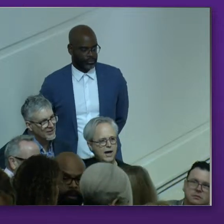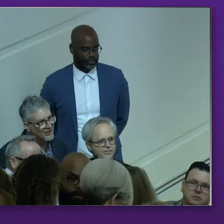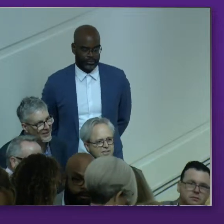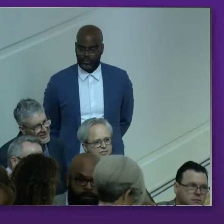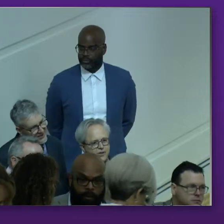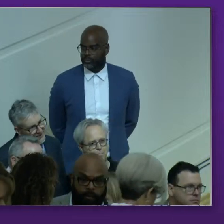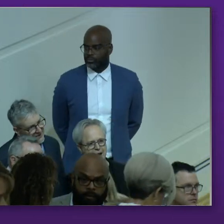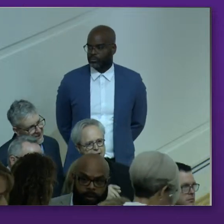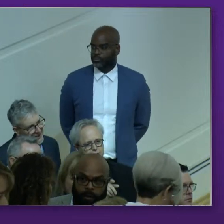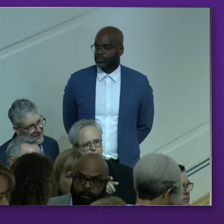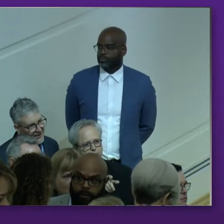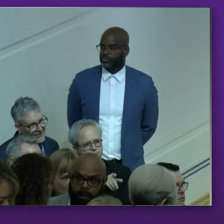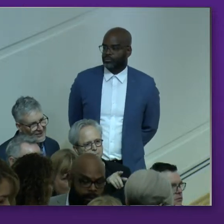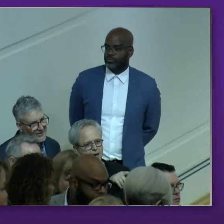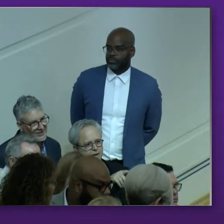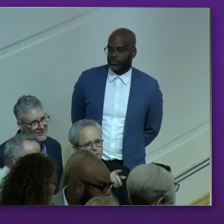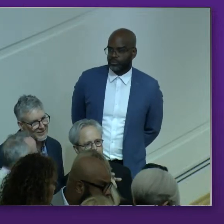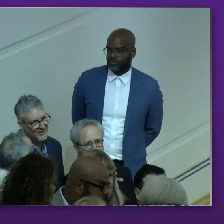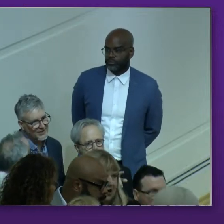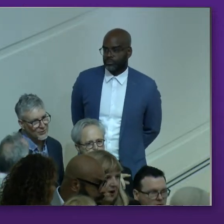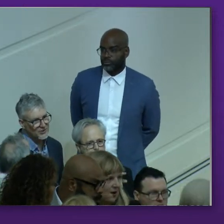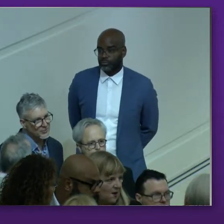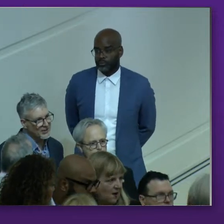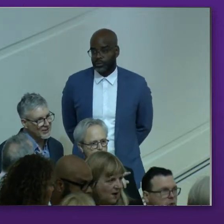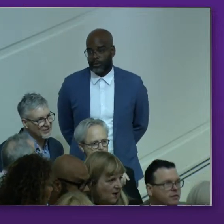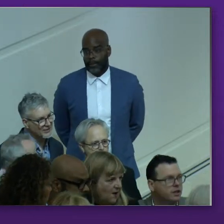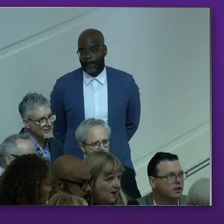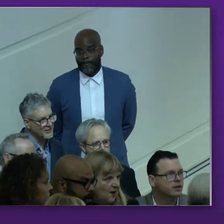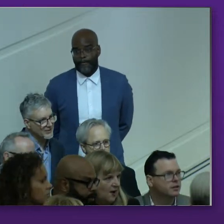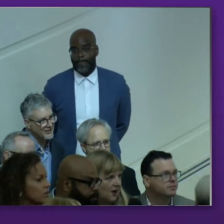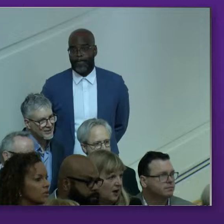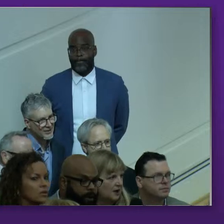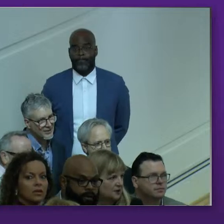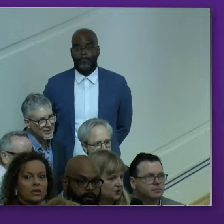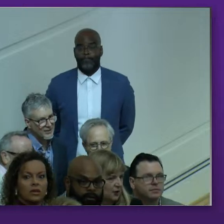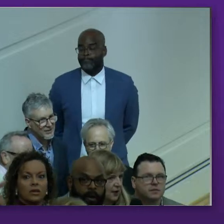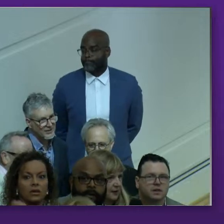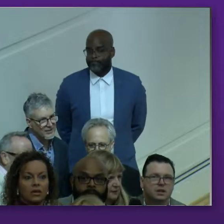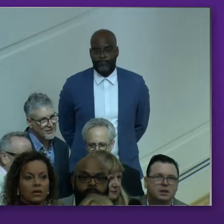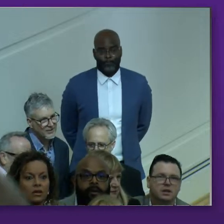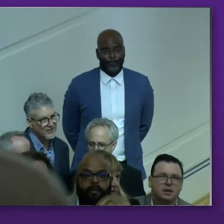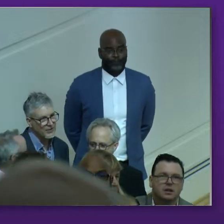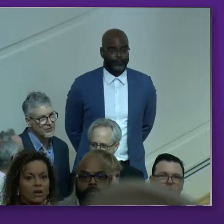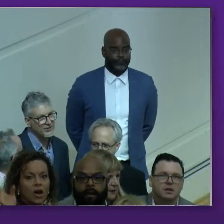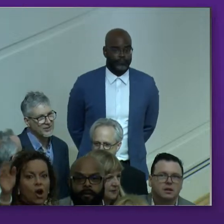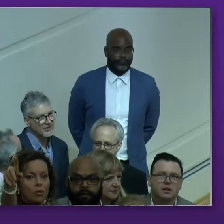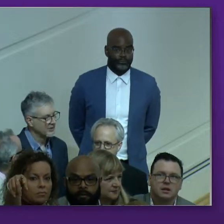EXPERIENCE. IT'S REALLY IMPORTANT WE TALK ABOUT BELONGING THRUSTS WE WERE UNIFORM.